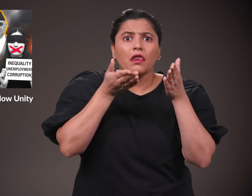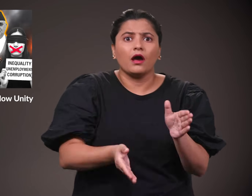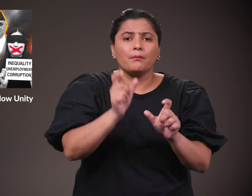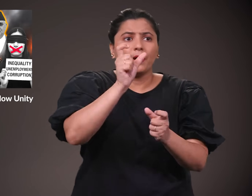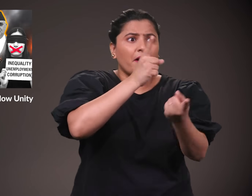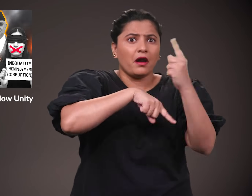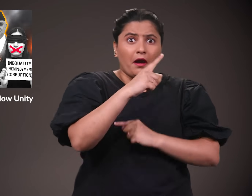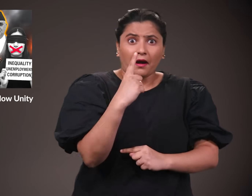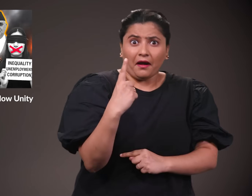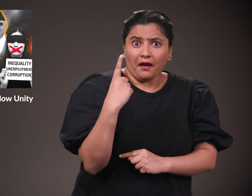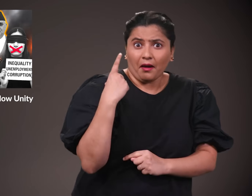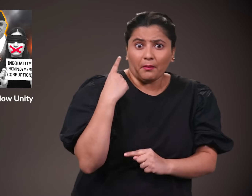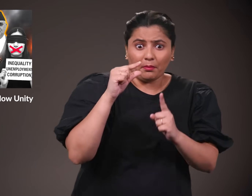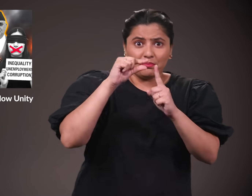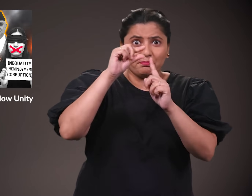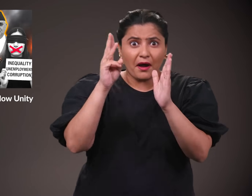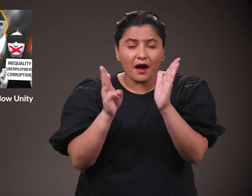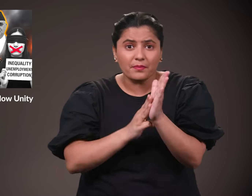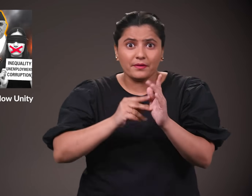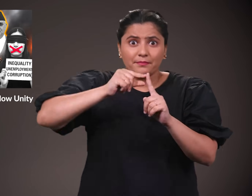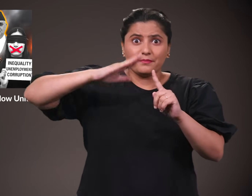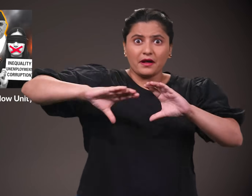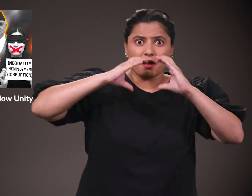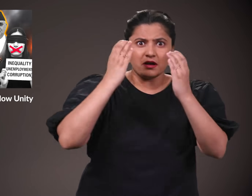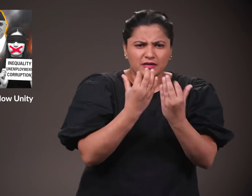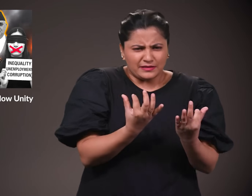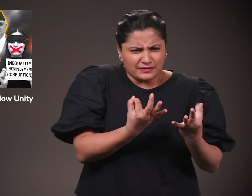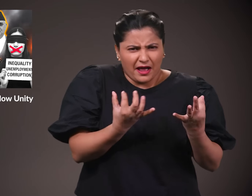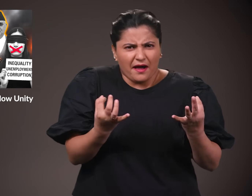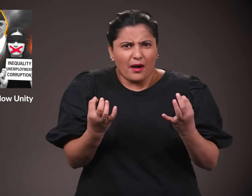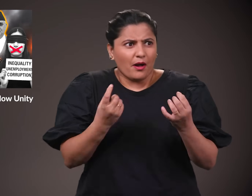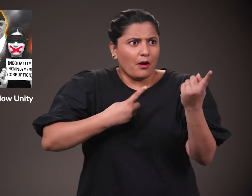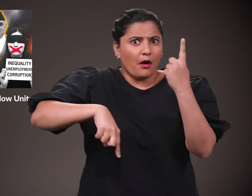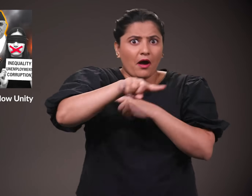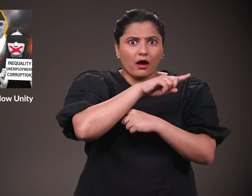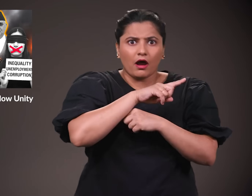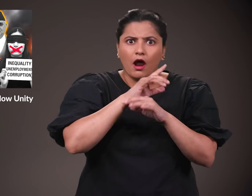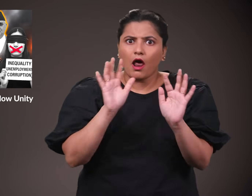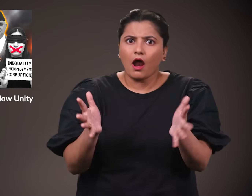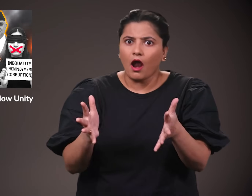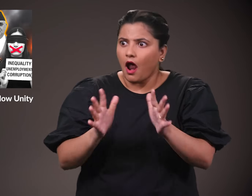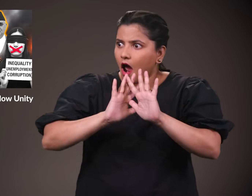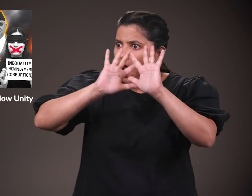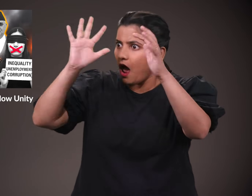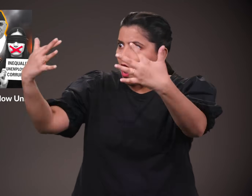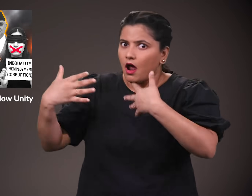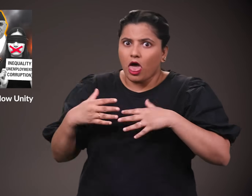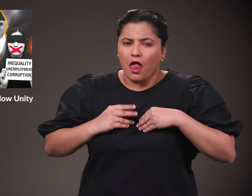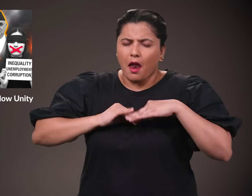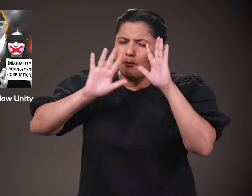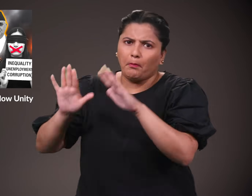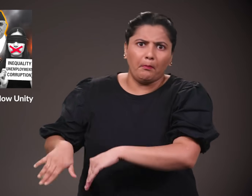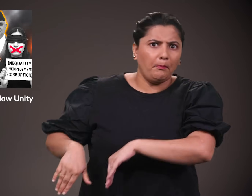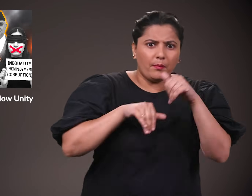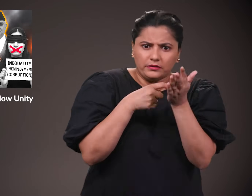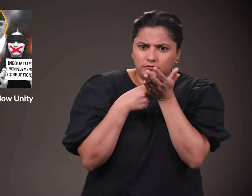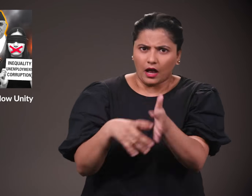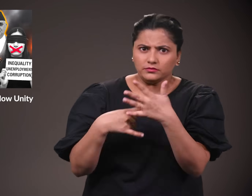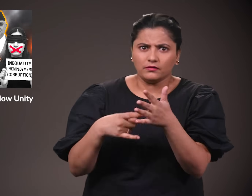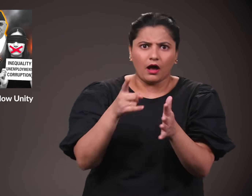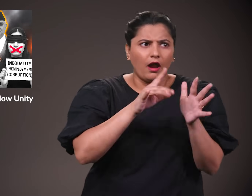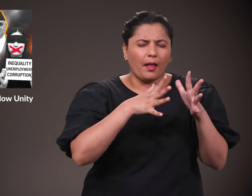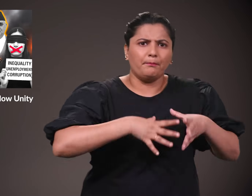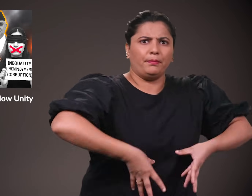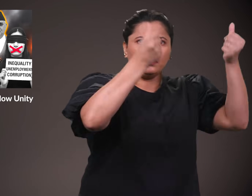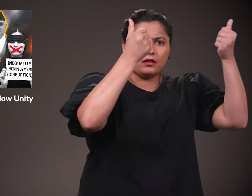This resulted in resignation by the PM and other cabinet ministers.